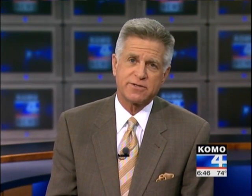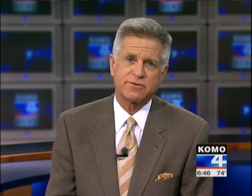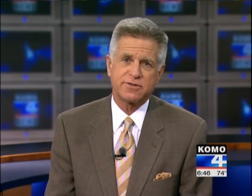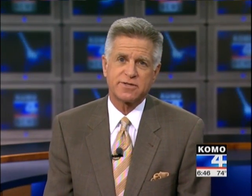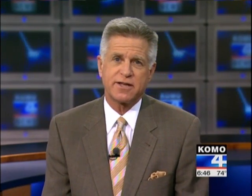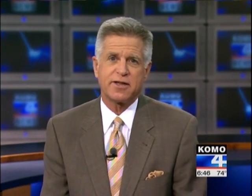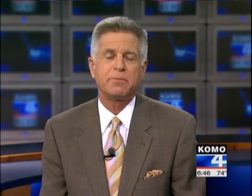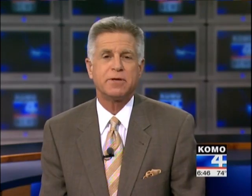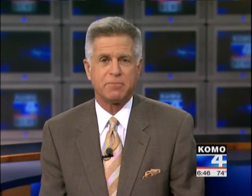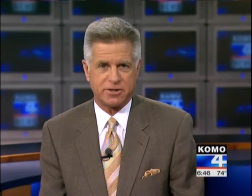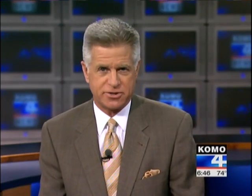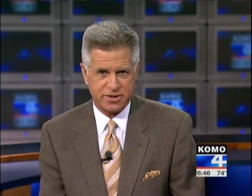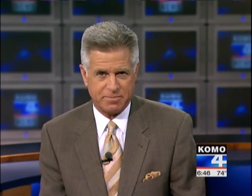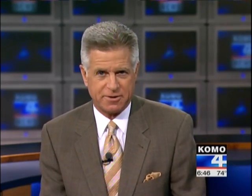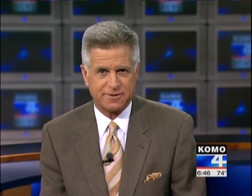in the United States, researchers say they'll be much cheaper.